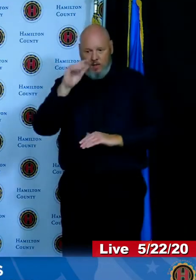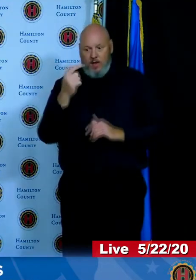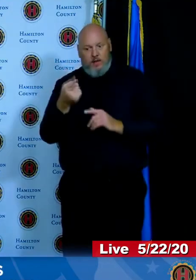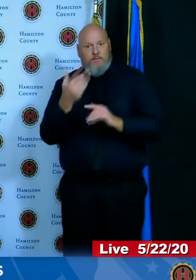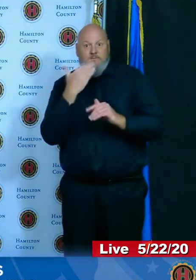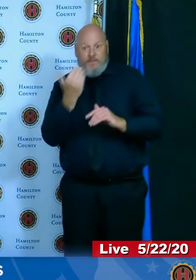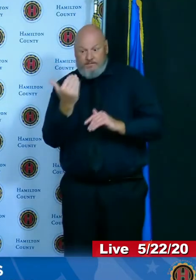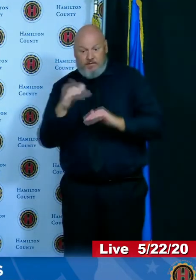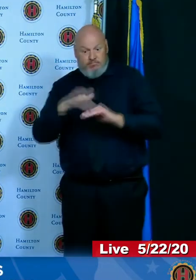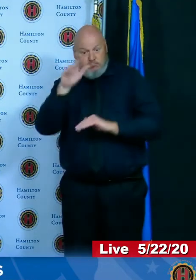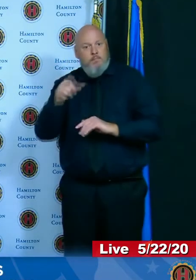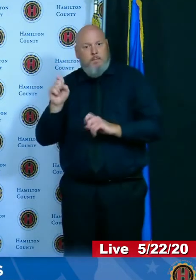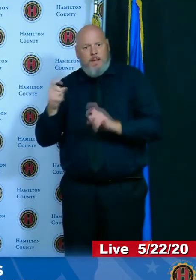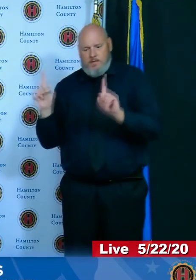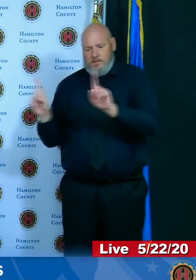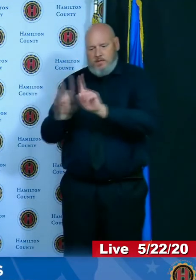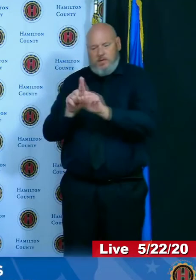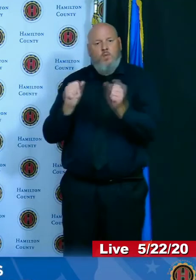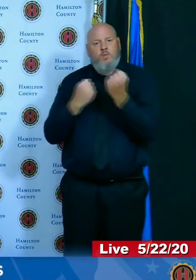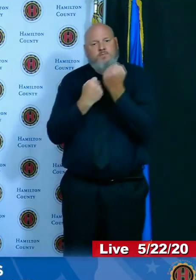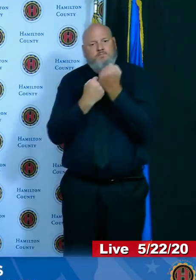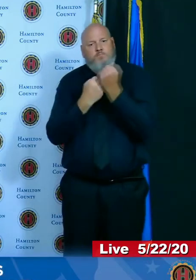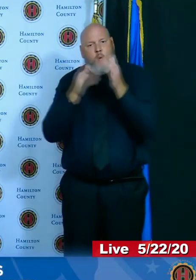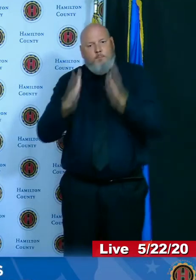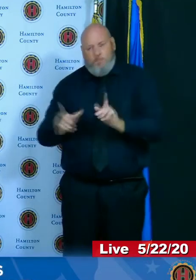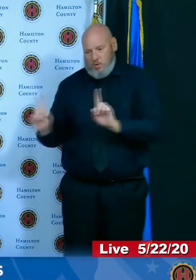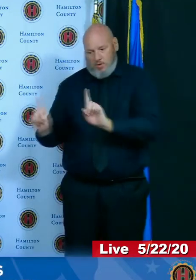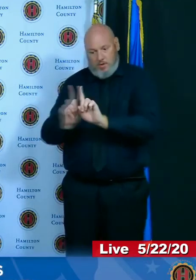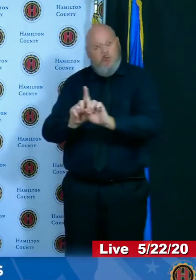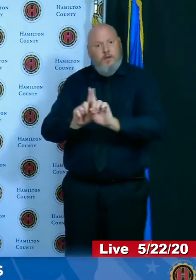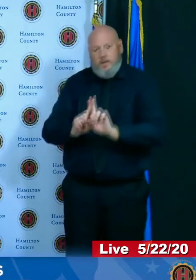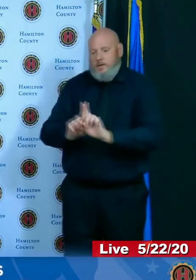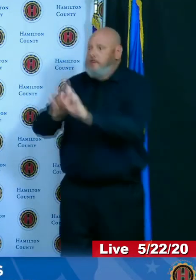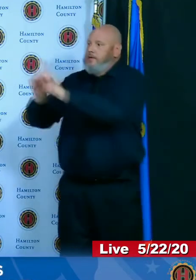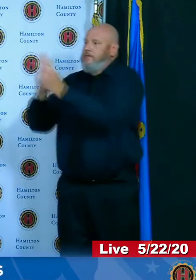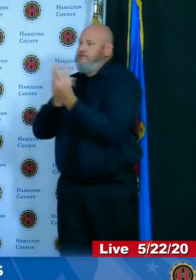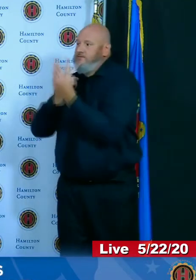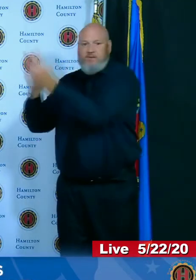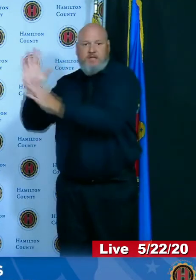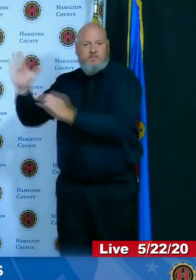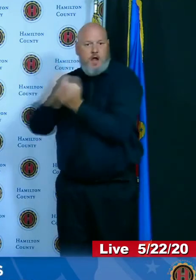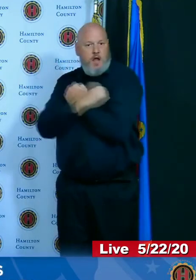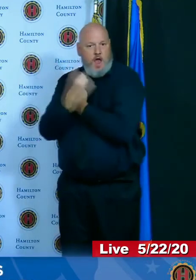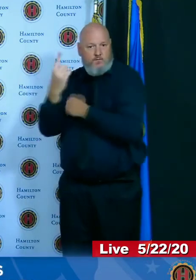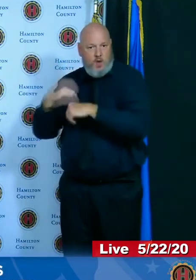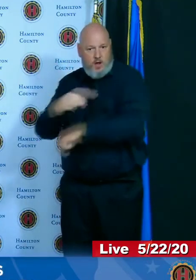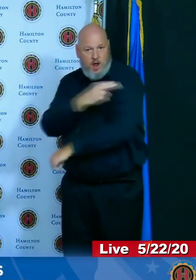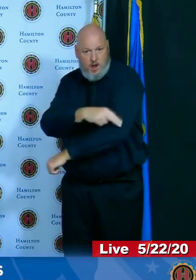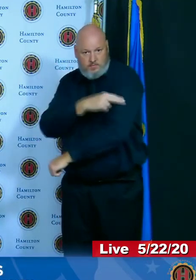in chronic medical conditions and avoid visiting the hospital if these apply